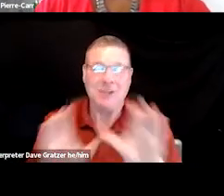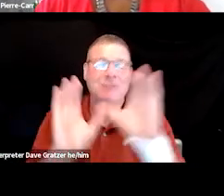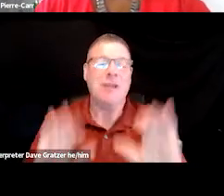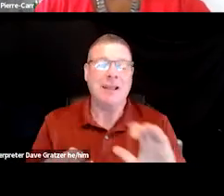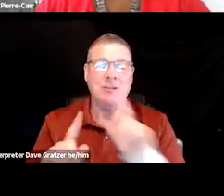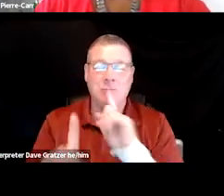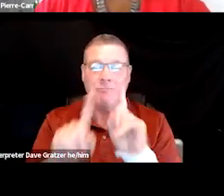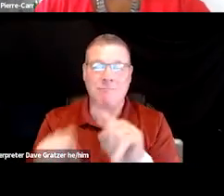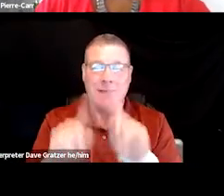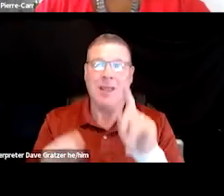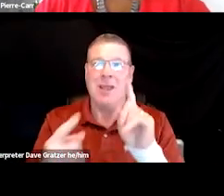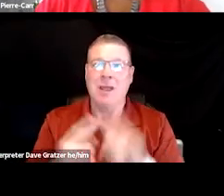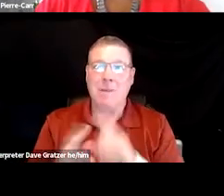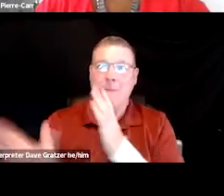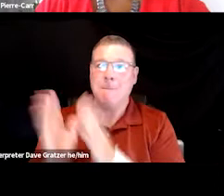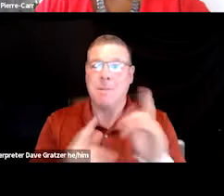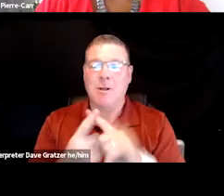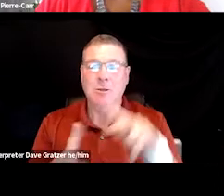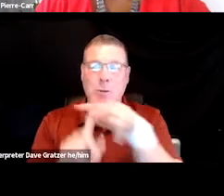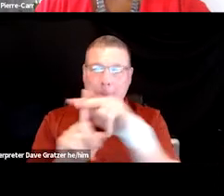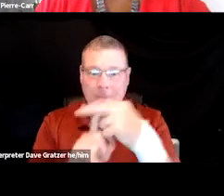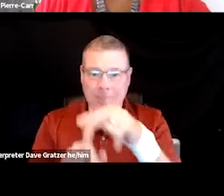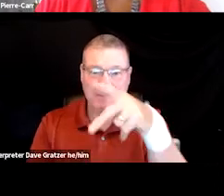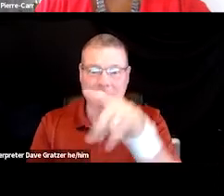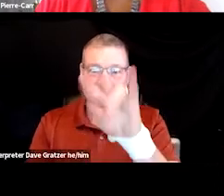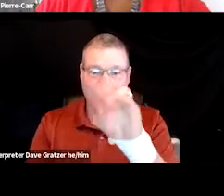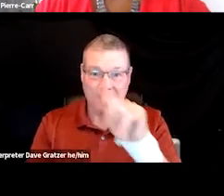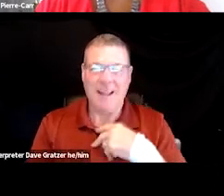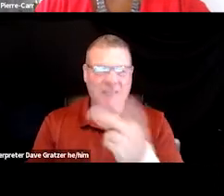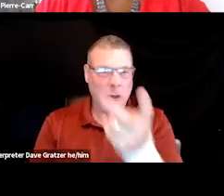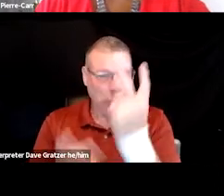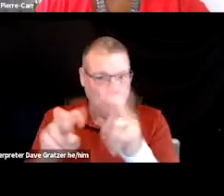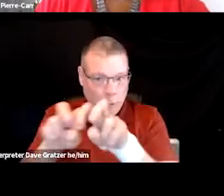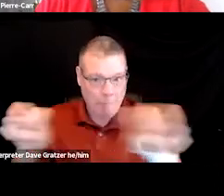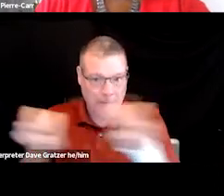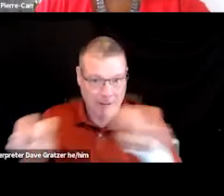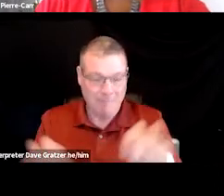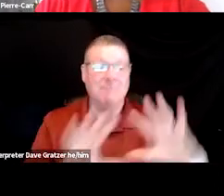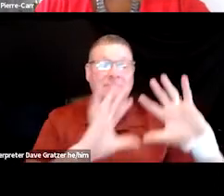Preparing to Pivot, which includes two panels. The first panel is on leveraging the opportunity